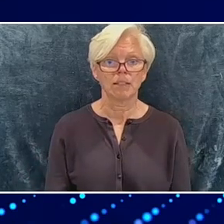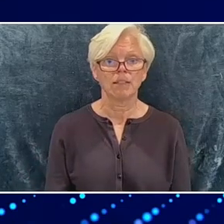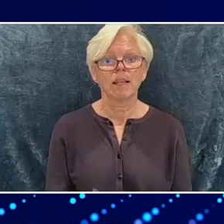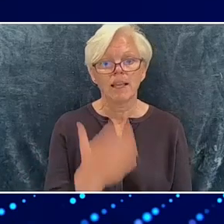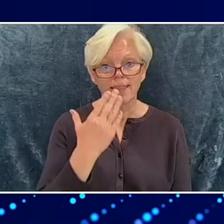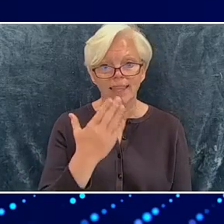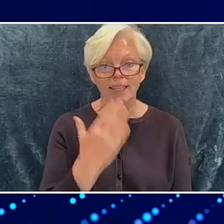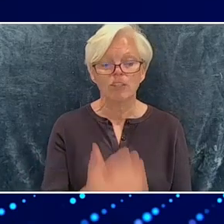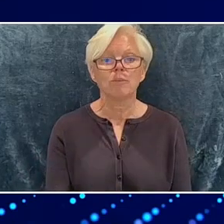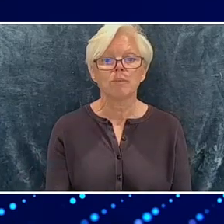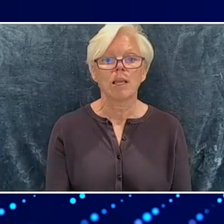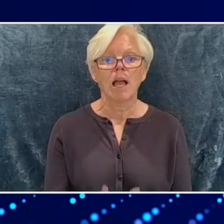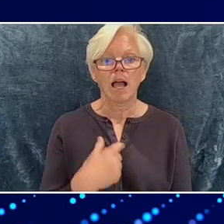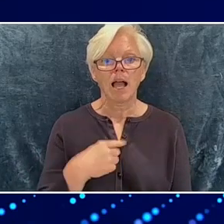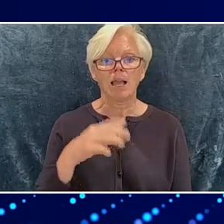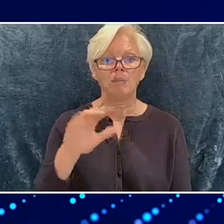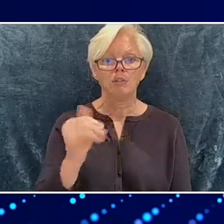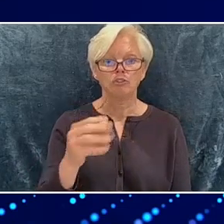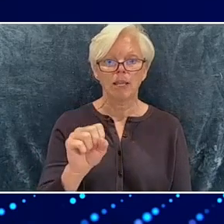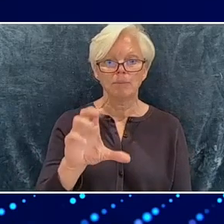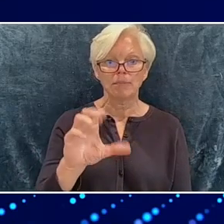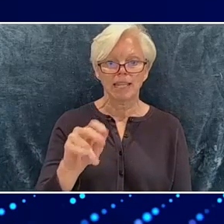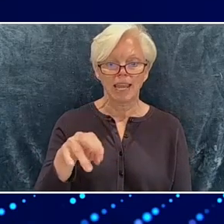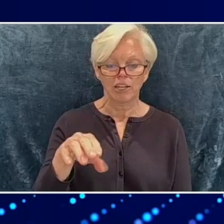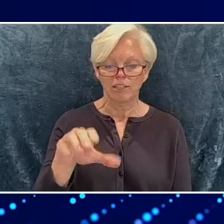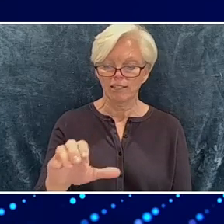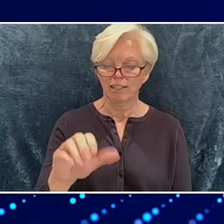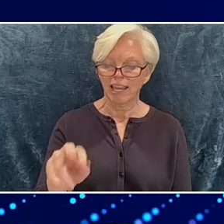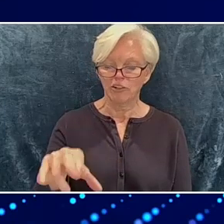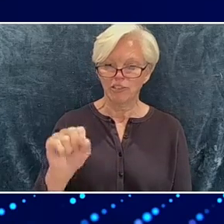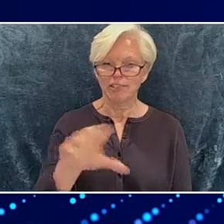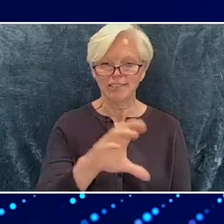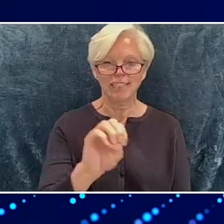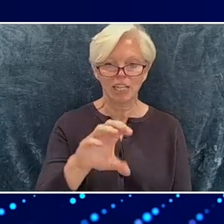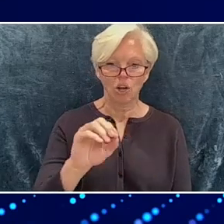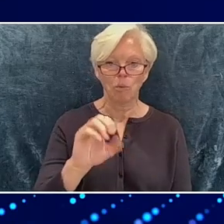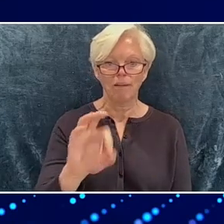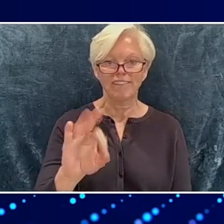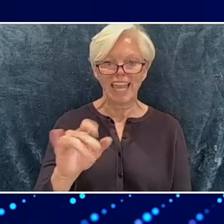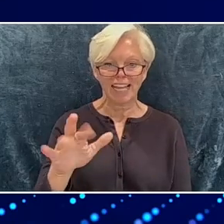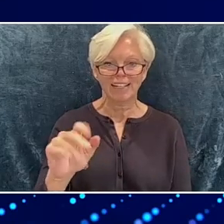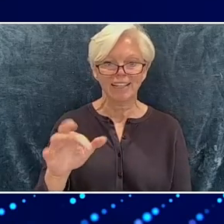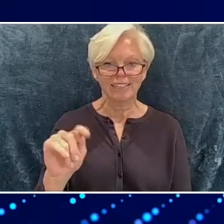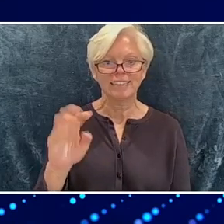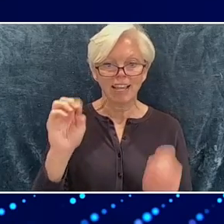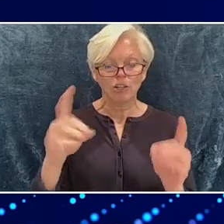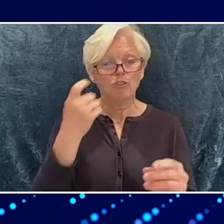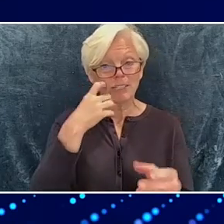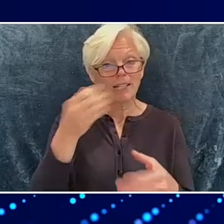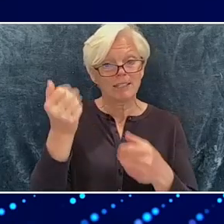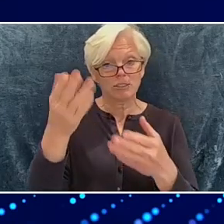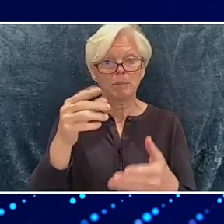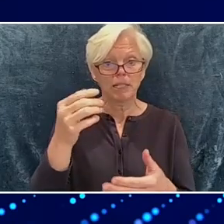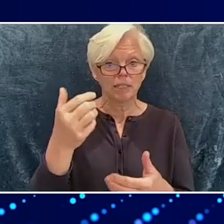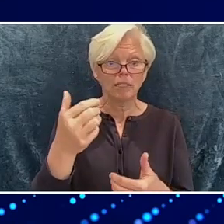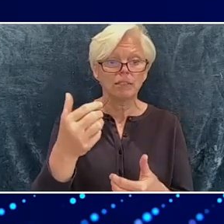Thank you. I am James Caras, the CEO of Catalyst Education. I recently submitted a letter signed by a coalition of 10 digital courseware